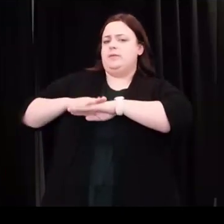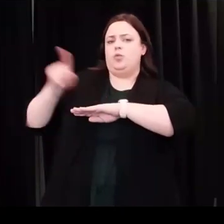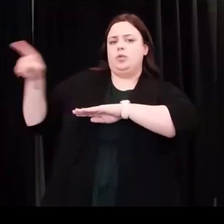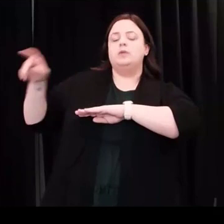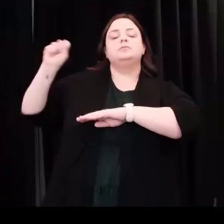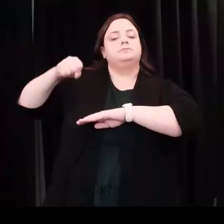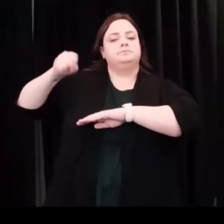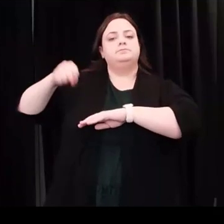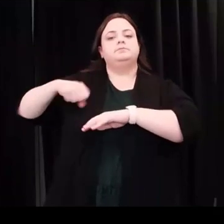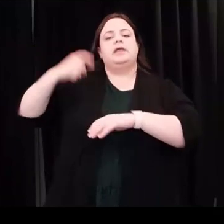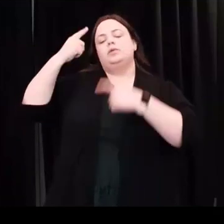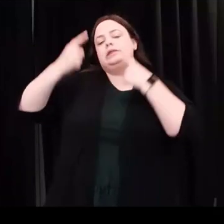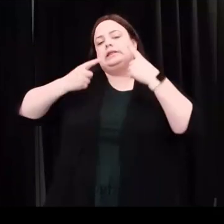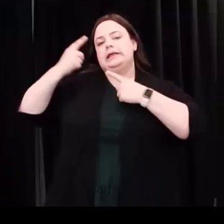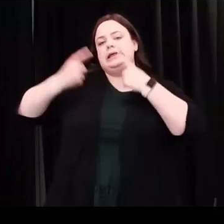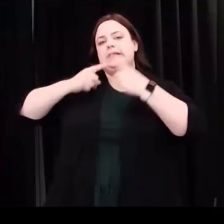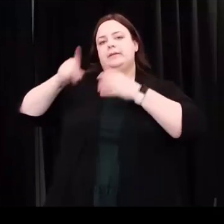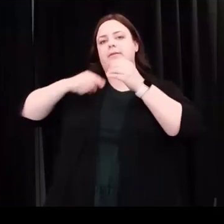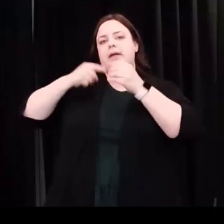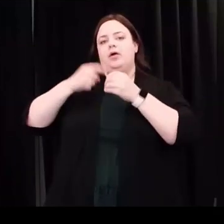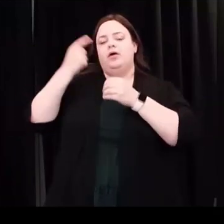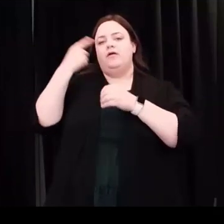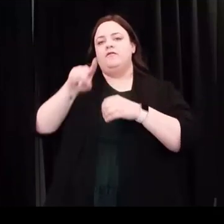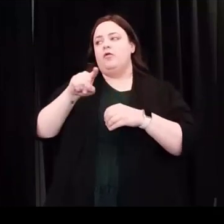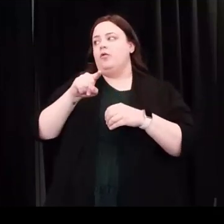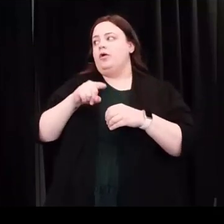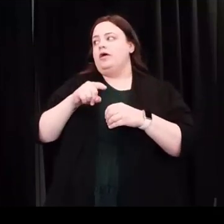Yeah. I was thinking for epilepsy and seizure,